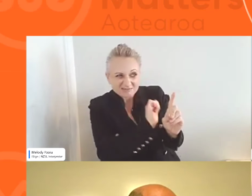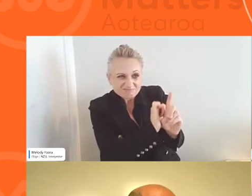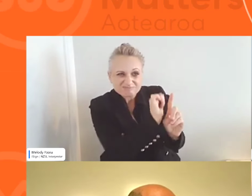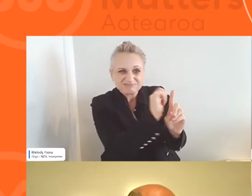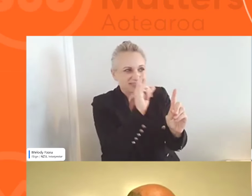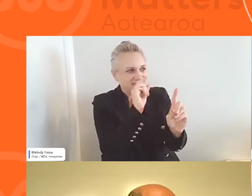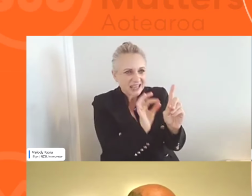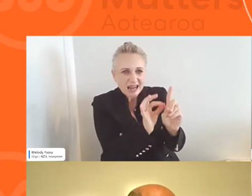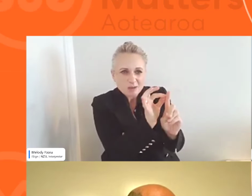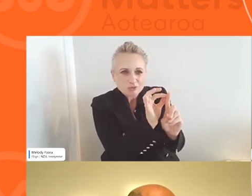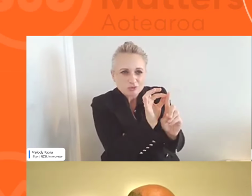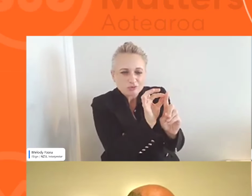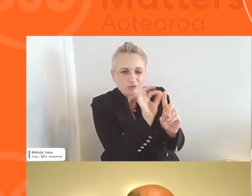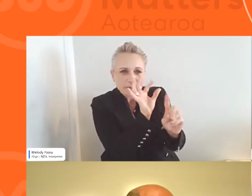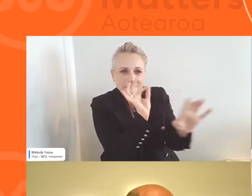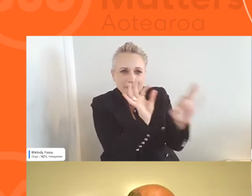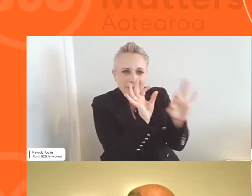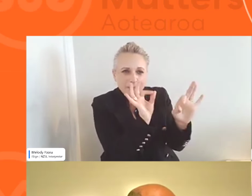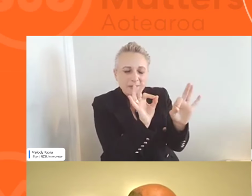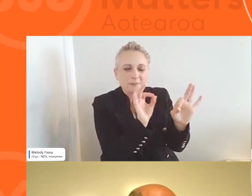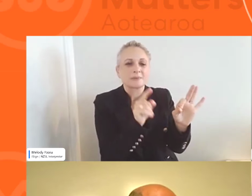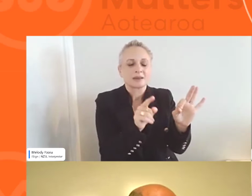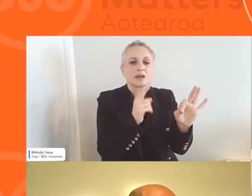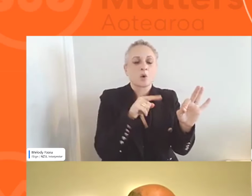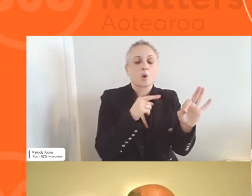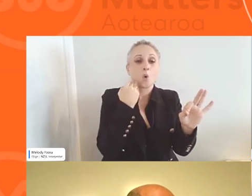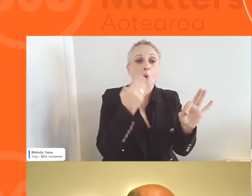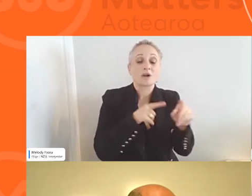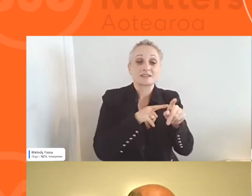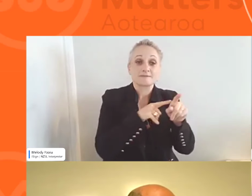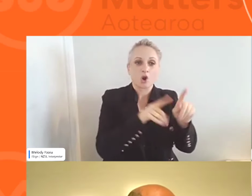you follow best practice. I know there's lots of constraints, affordability